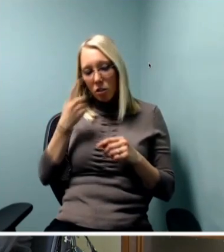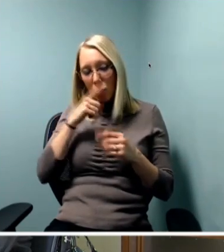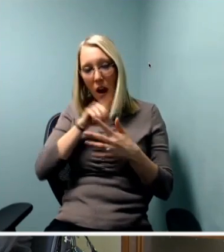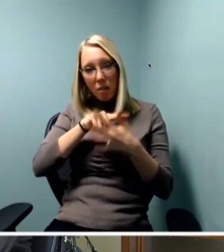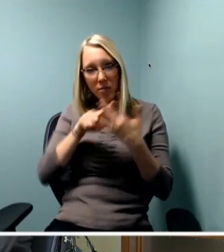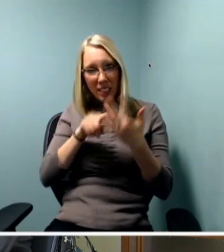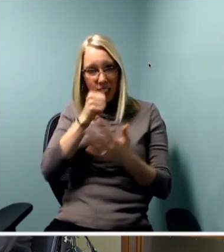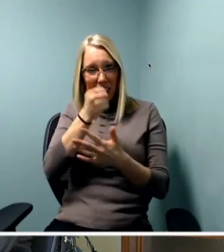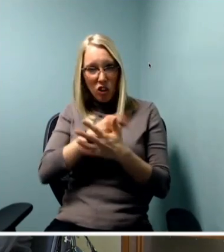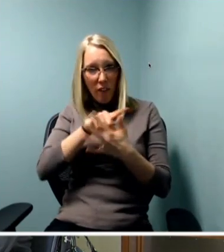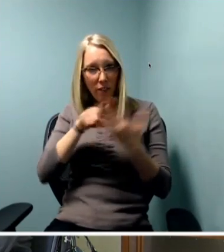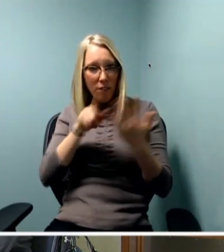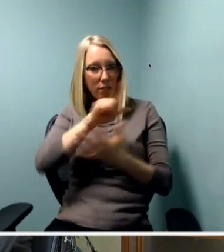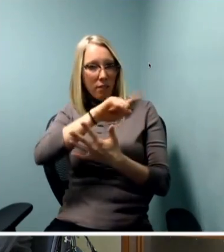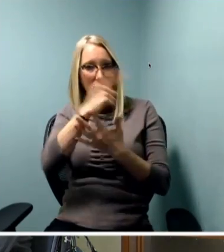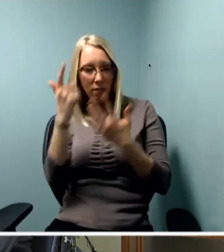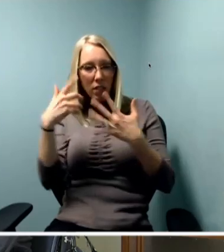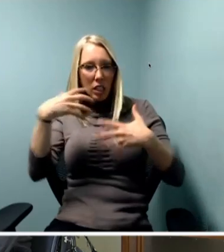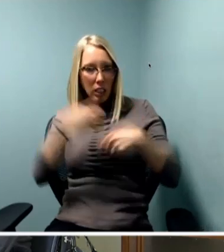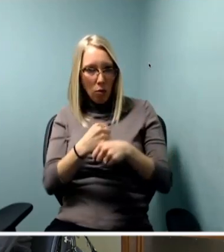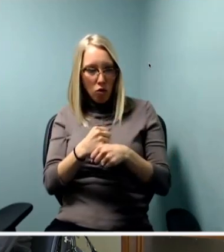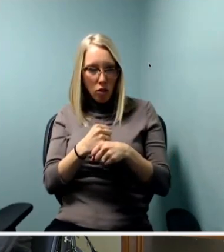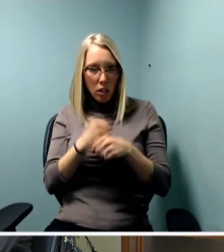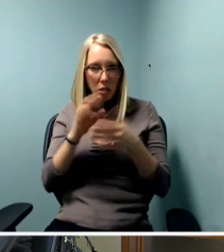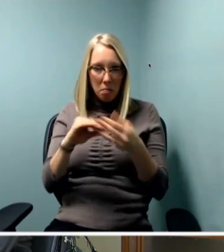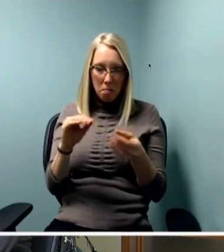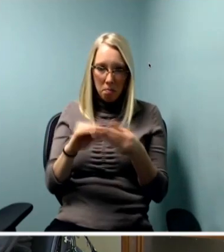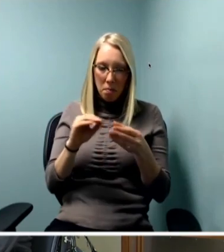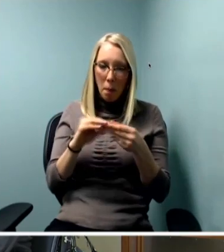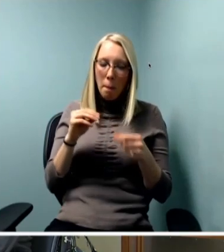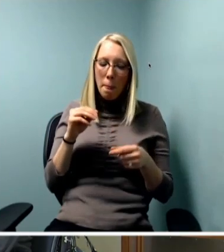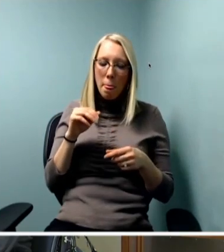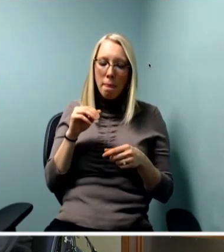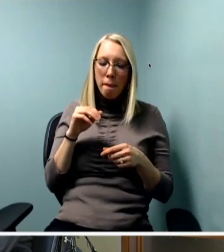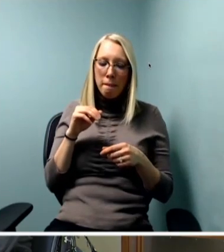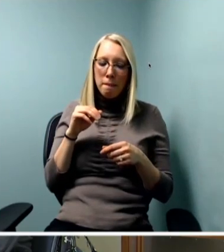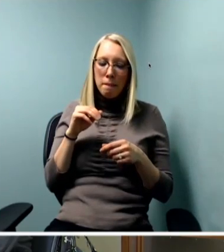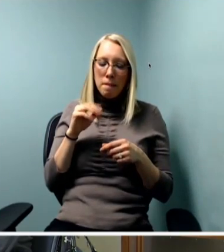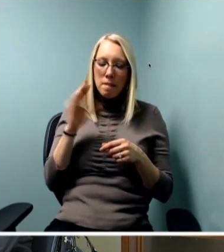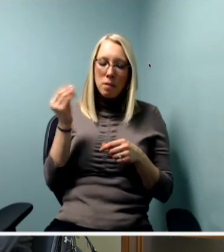The one thing we haven't really talked about